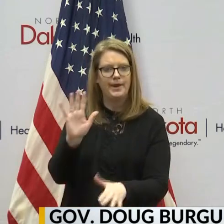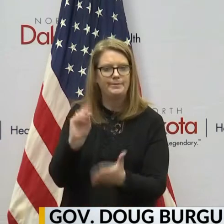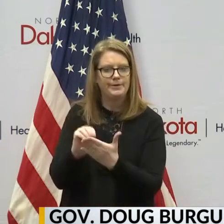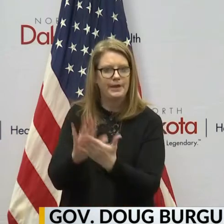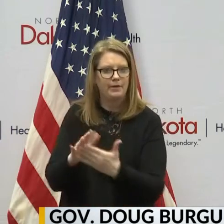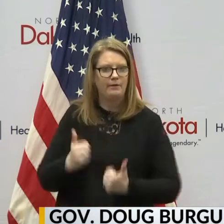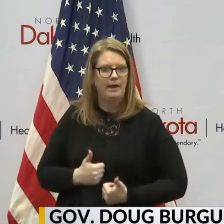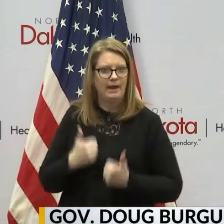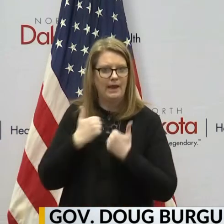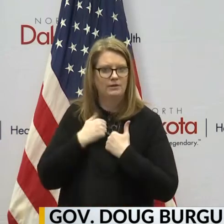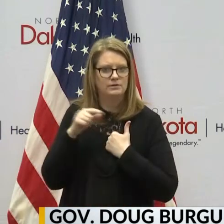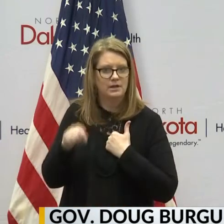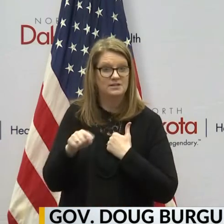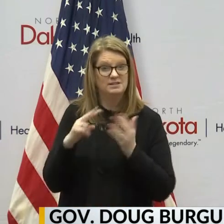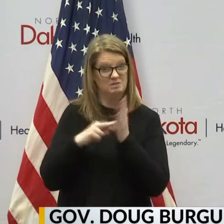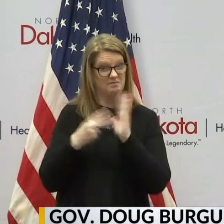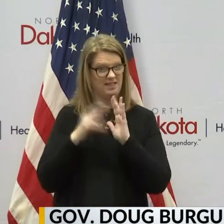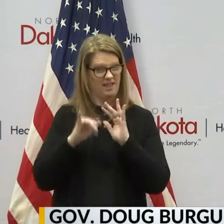COUNTIES, THIS IS THE ADDRESS